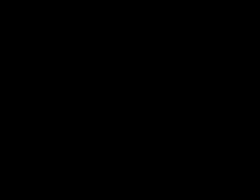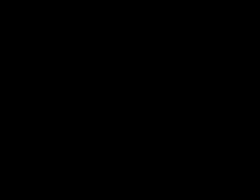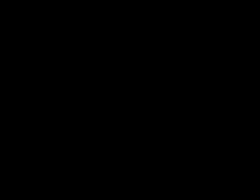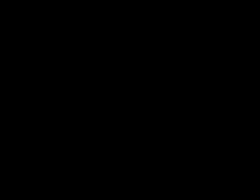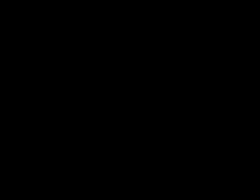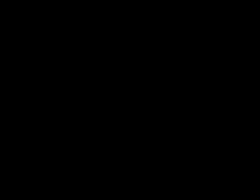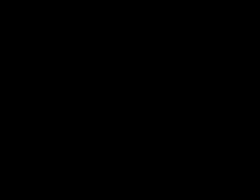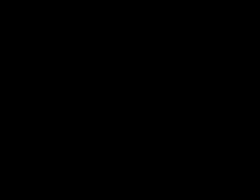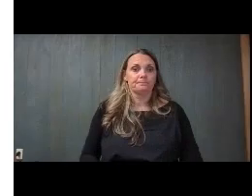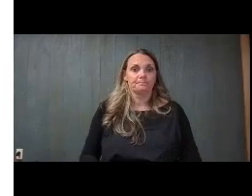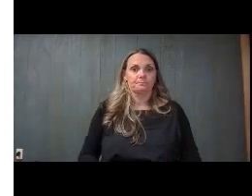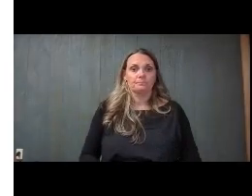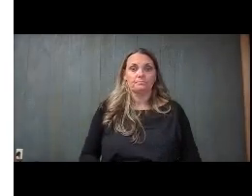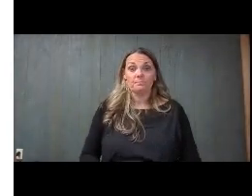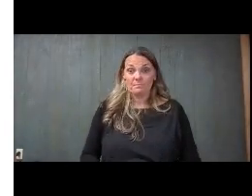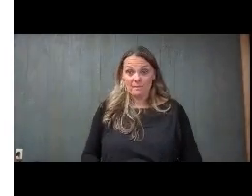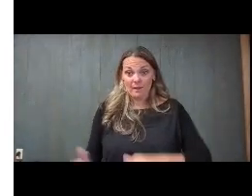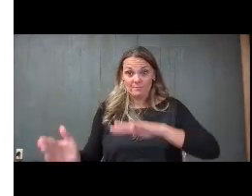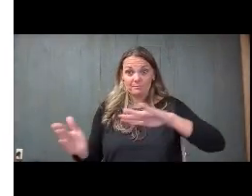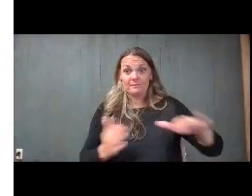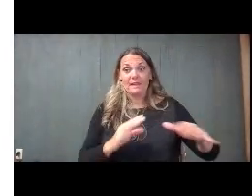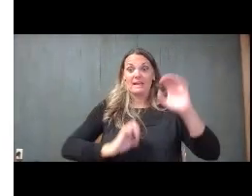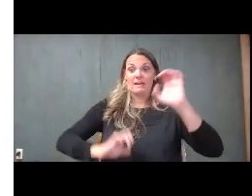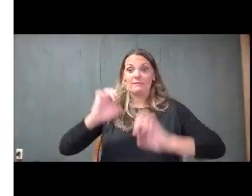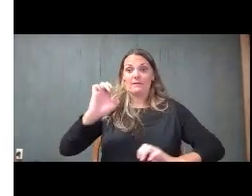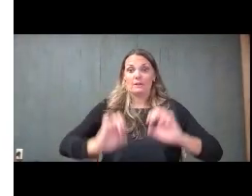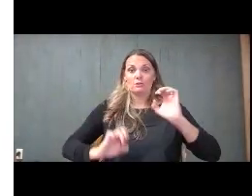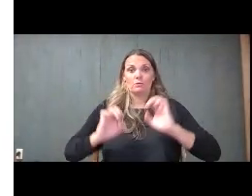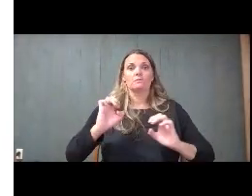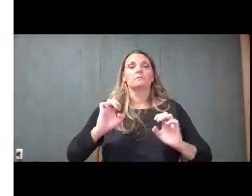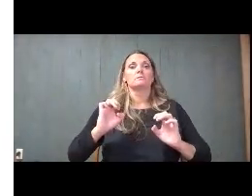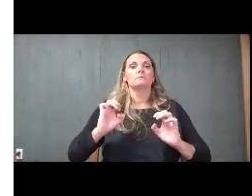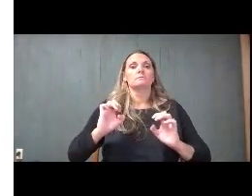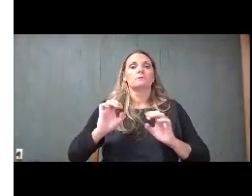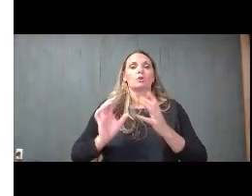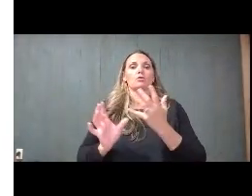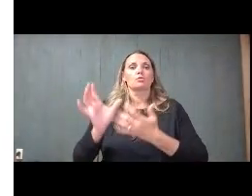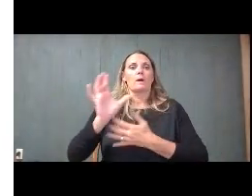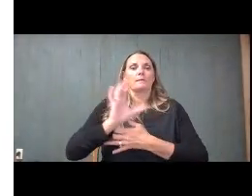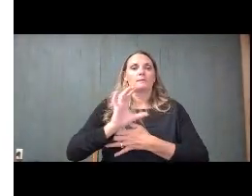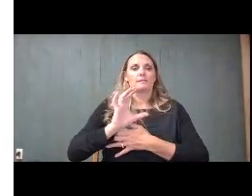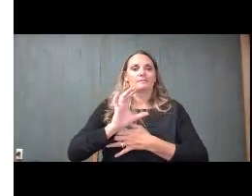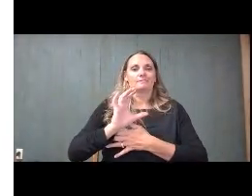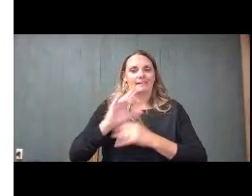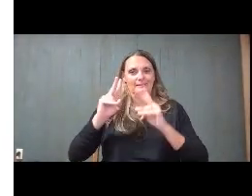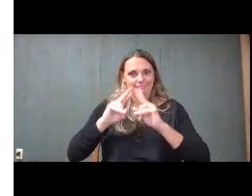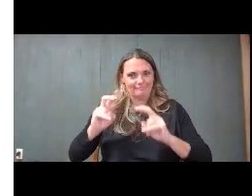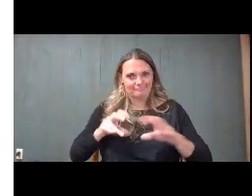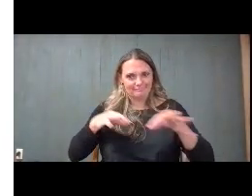Okay, you've heard evaluation criteria referenced throughout the webinar. Let's dive into that.